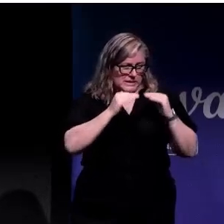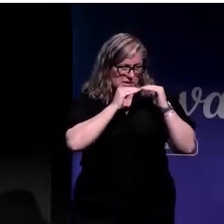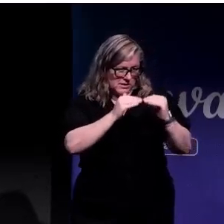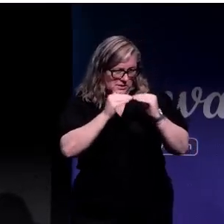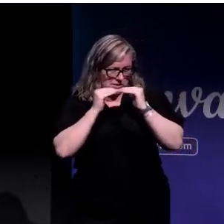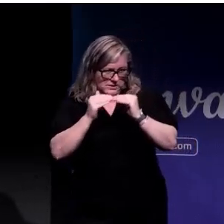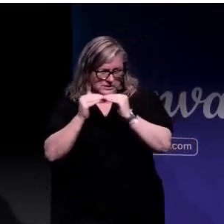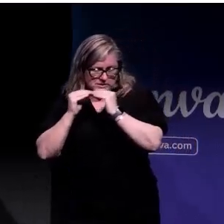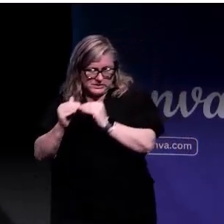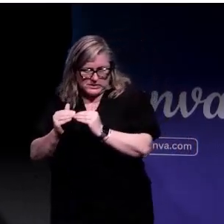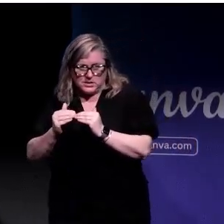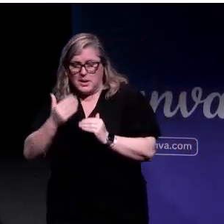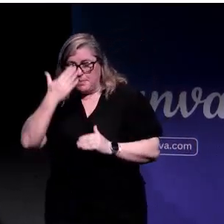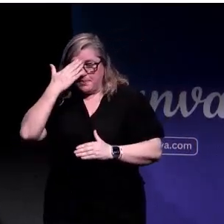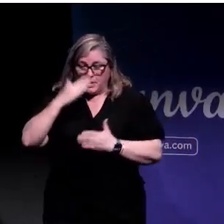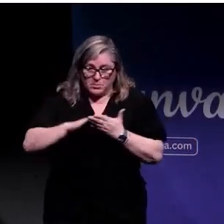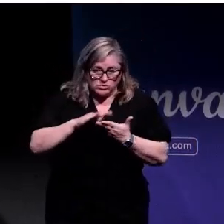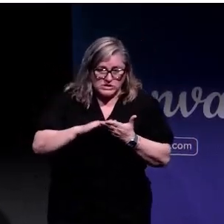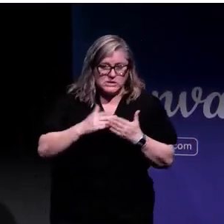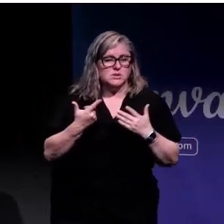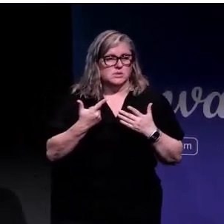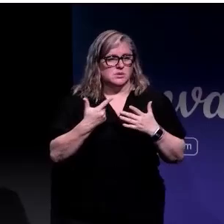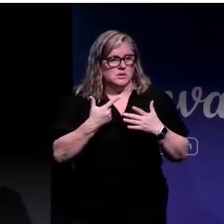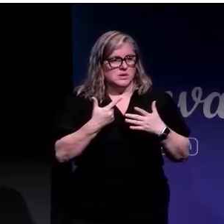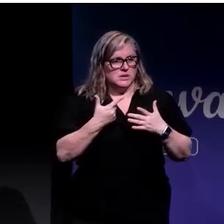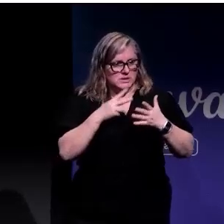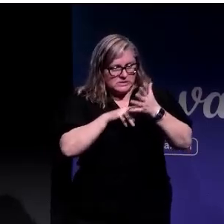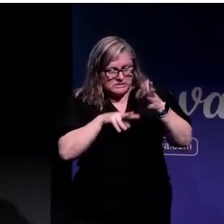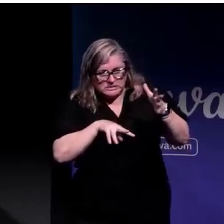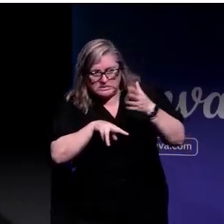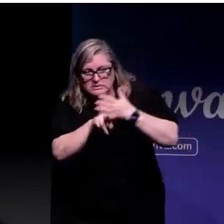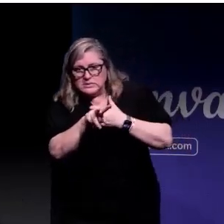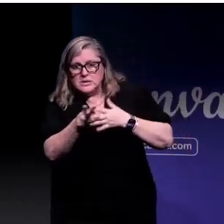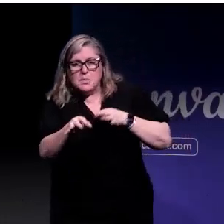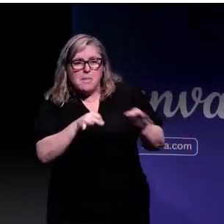And memory, and executive functions, and physical impacts are things